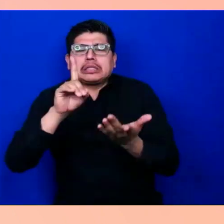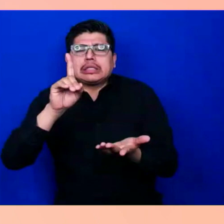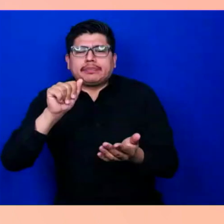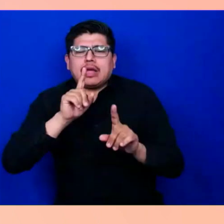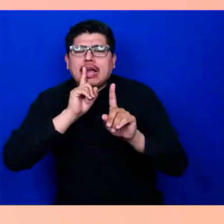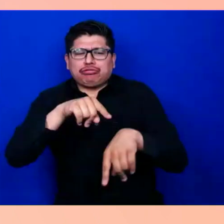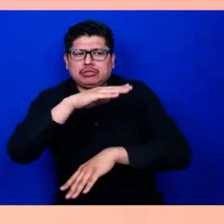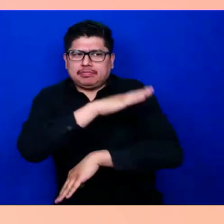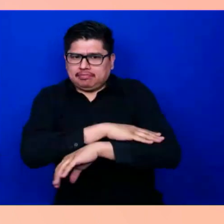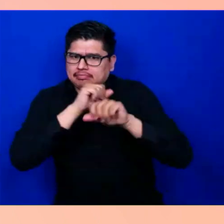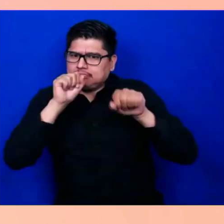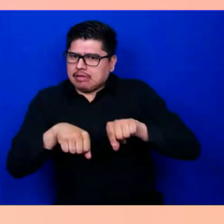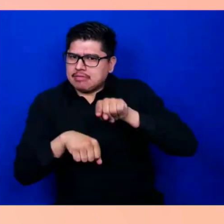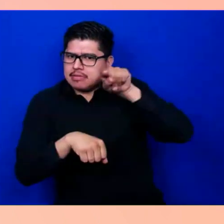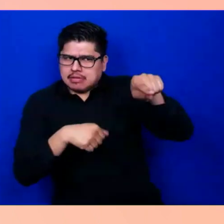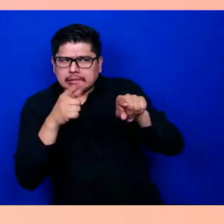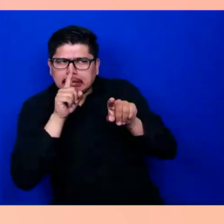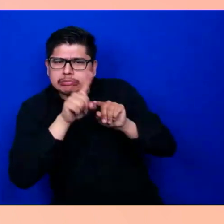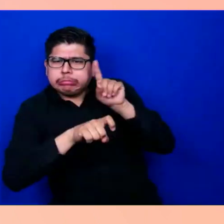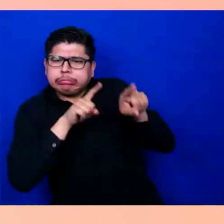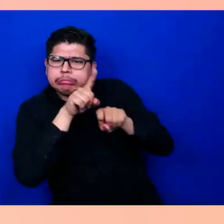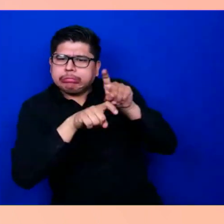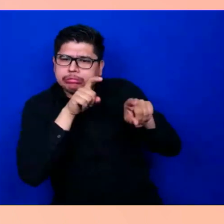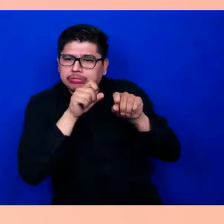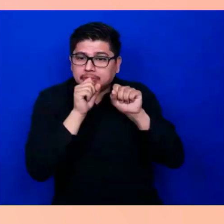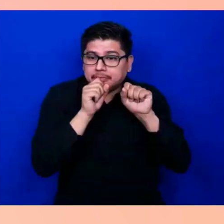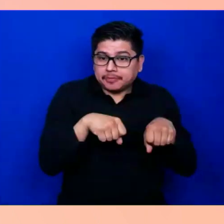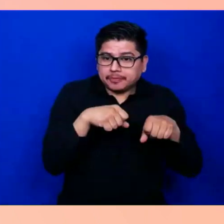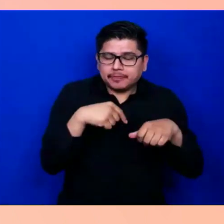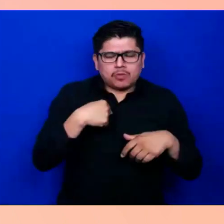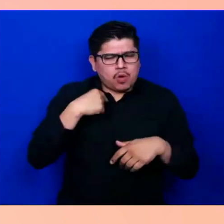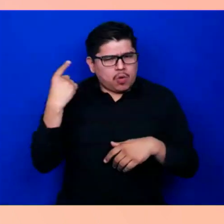We are, and always listening to your feedback.